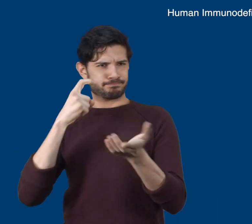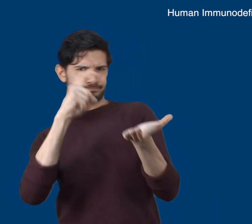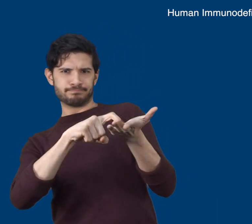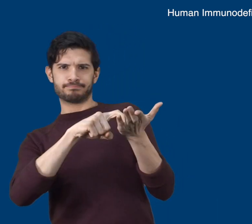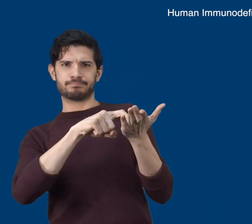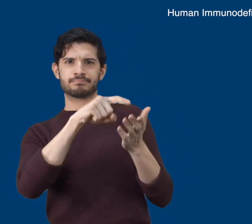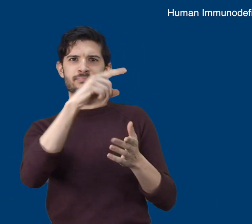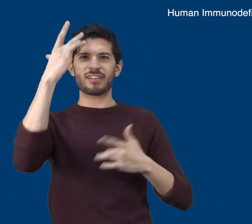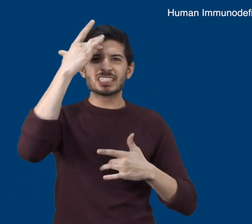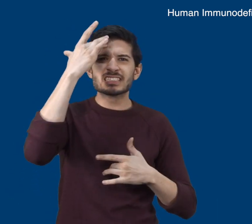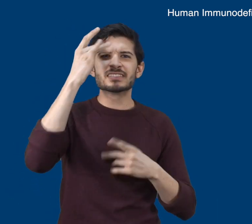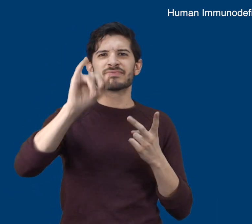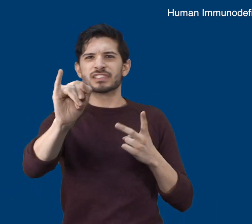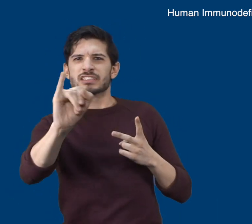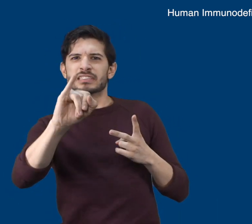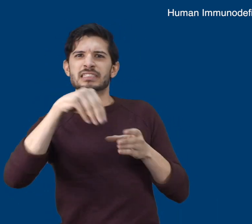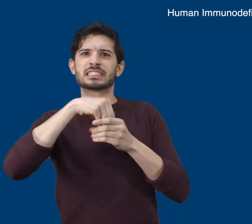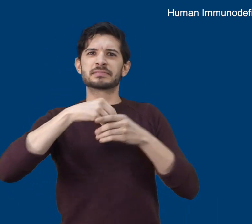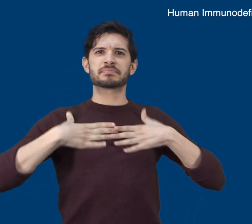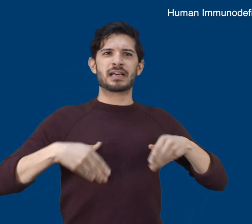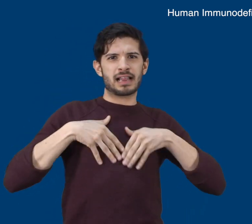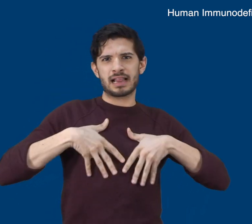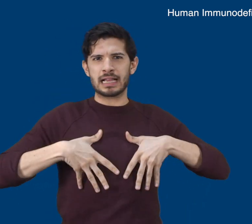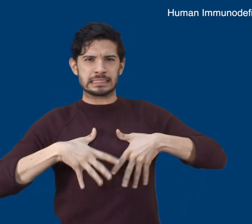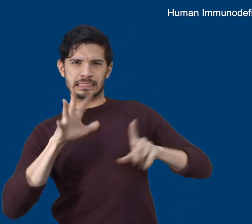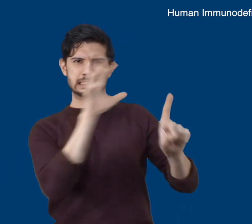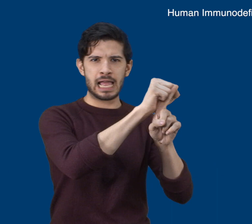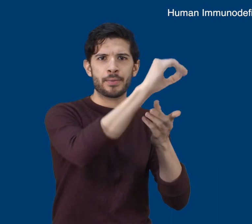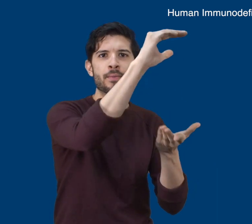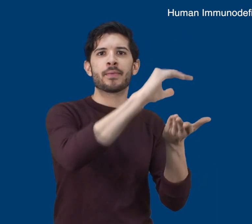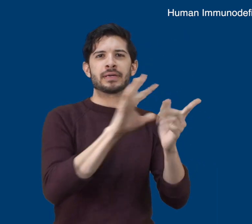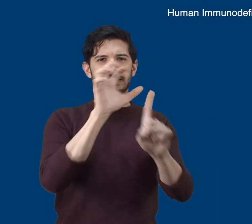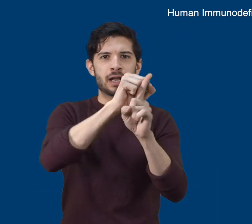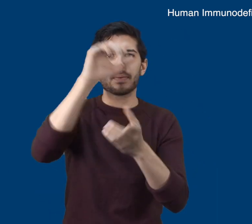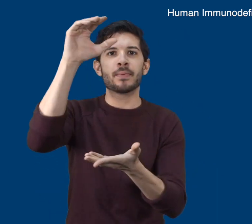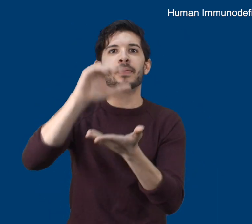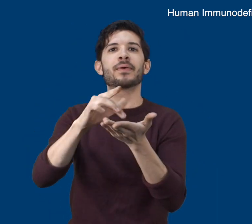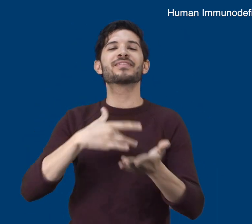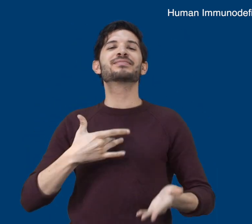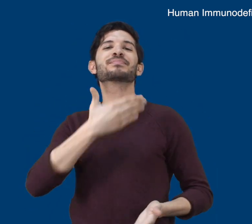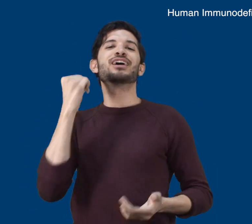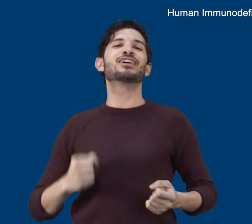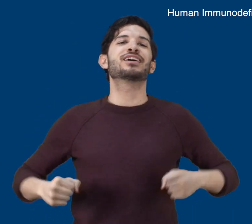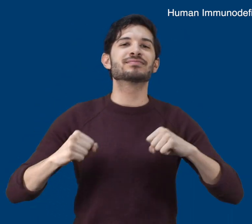Our immune system's job is to look for viruses and infections in the body and attack them, so we will be able to feel better.